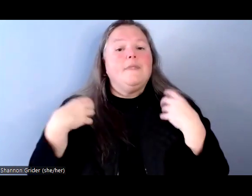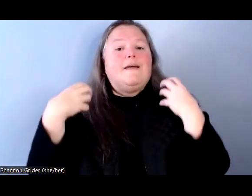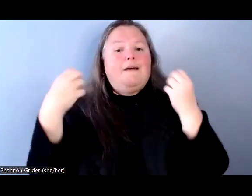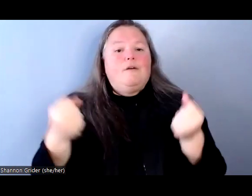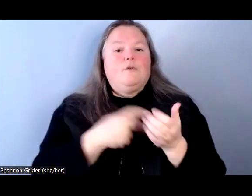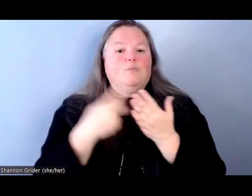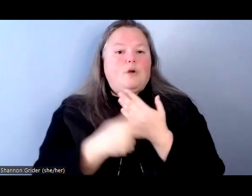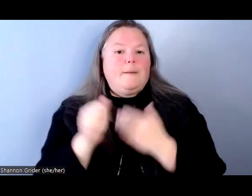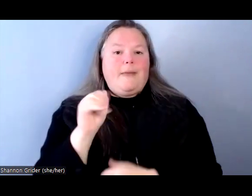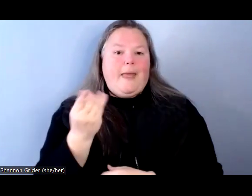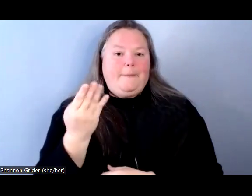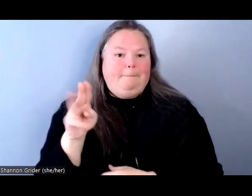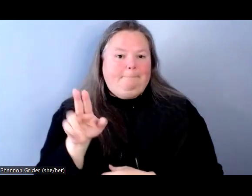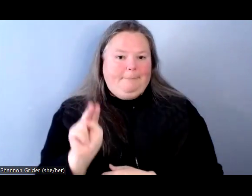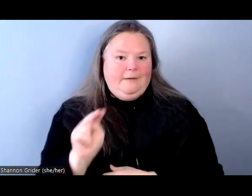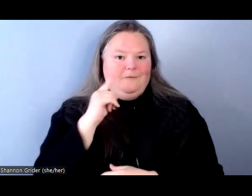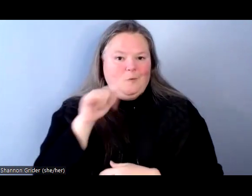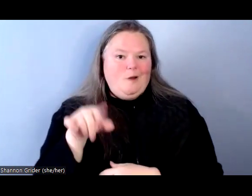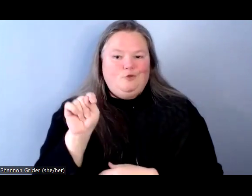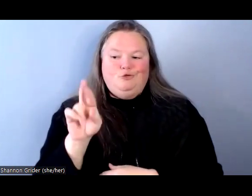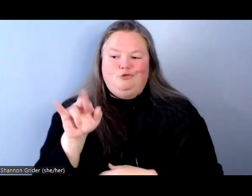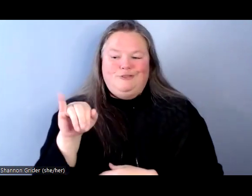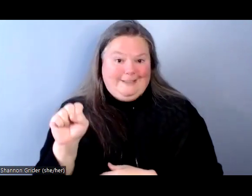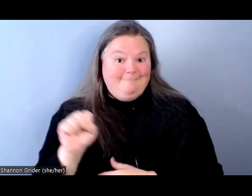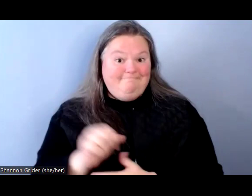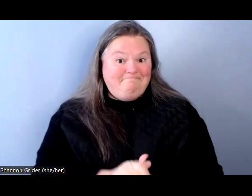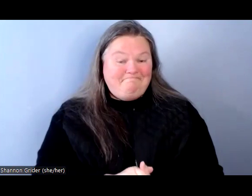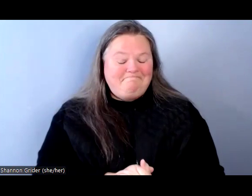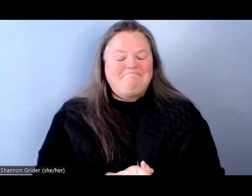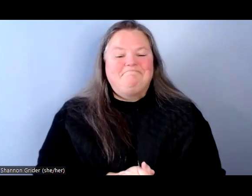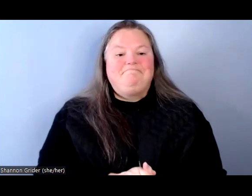and I am the Health Program Administrator for TRIS.